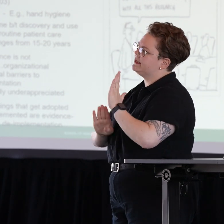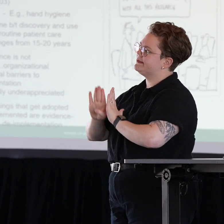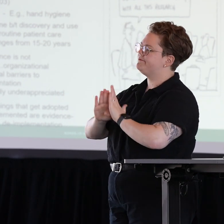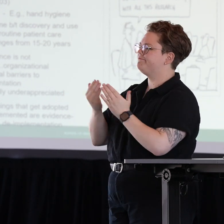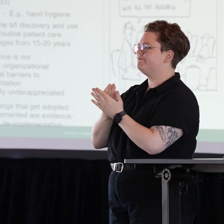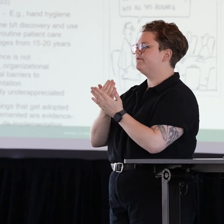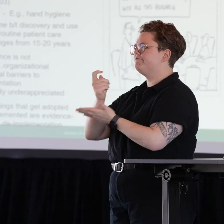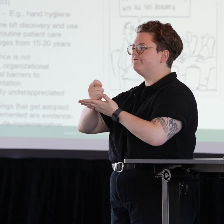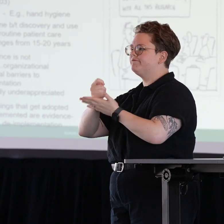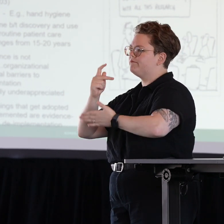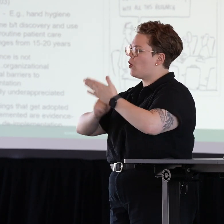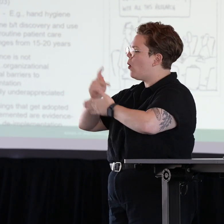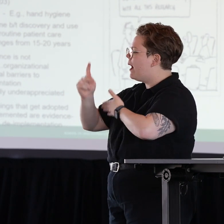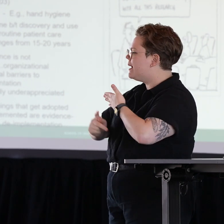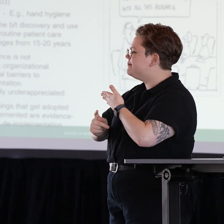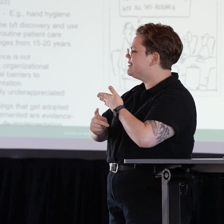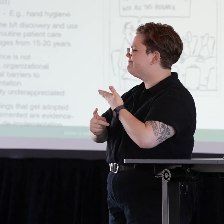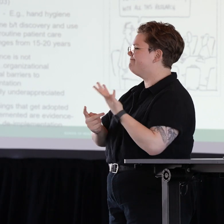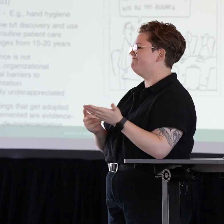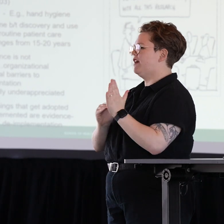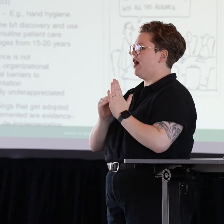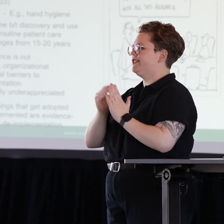programs, yet they oftentimes sit on the shelf and don't get